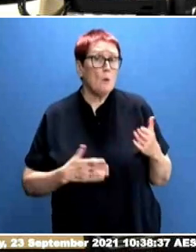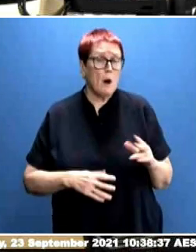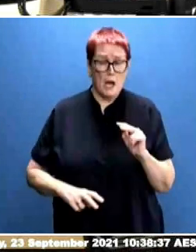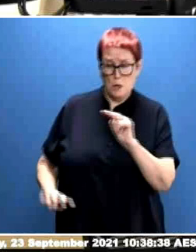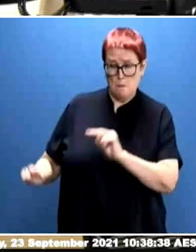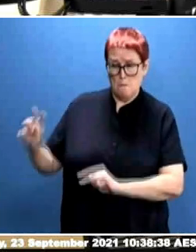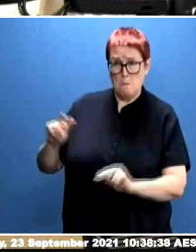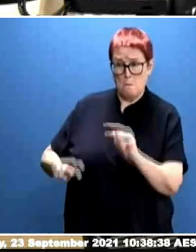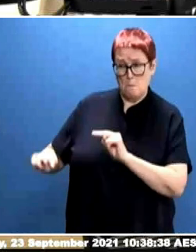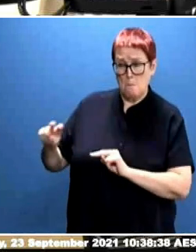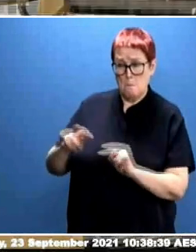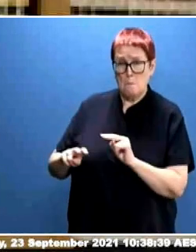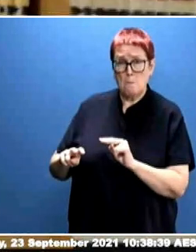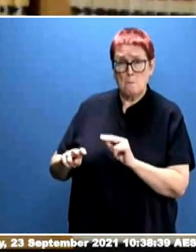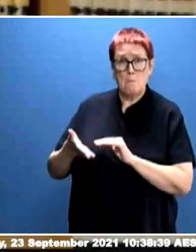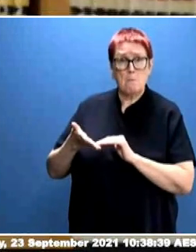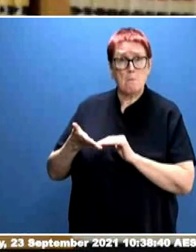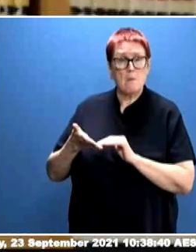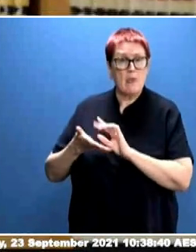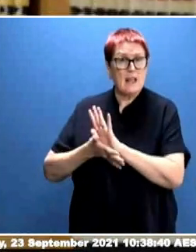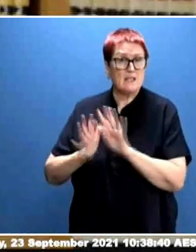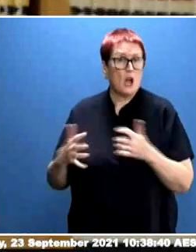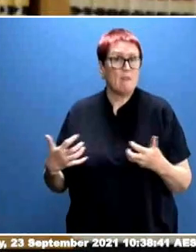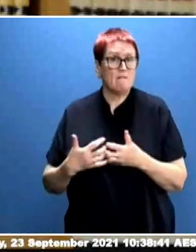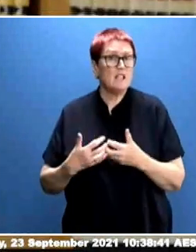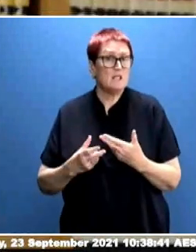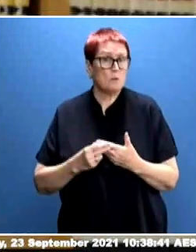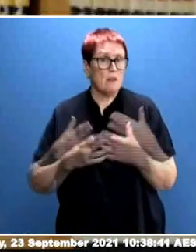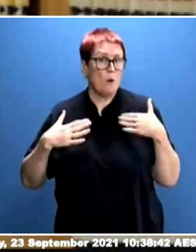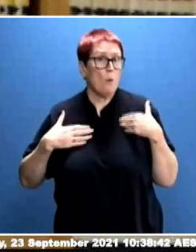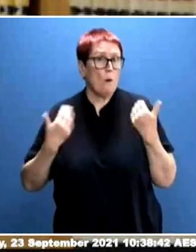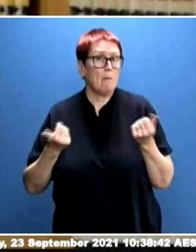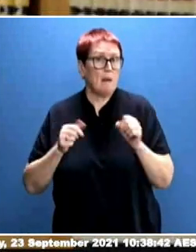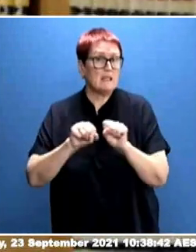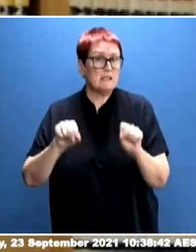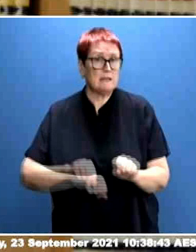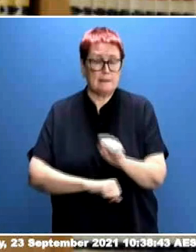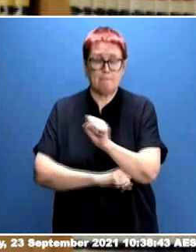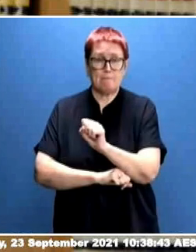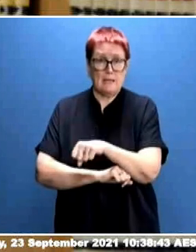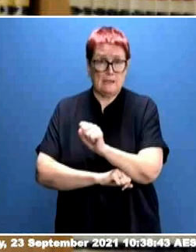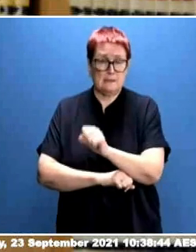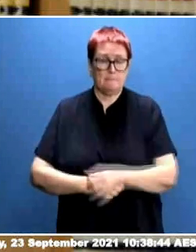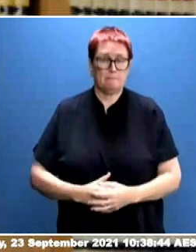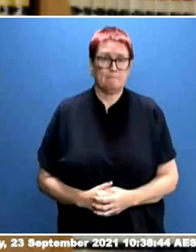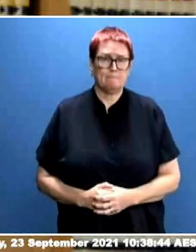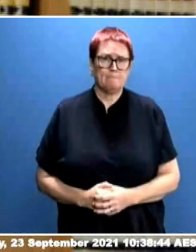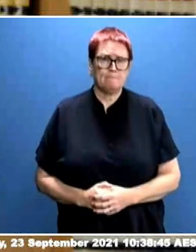contribute to --- well, that's how it fits with the wellbeing framework, yes. Then going back to the overall goal